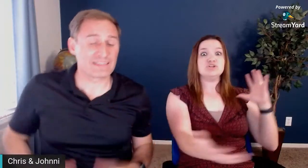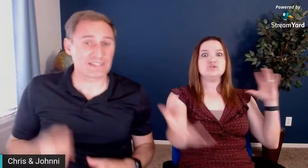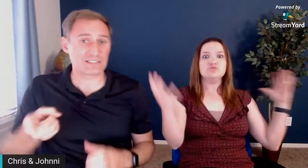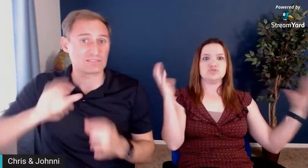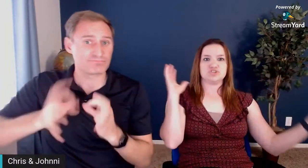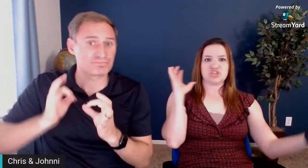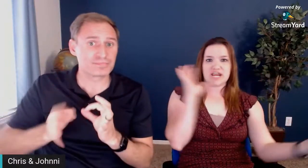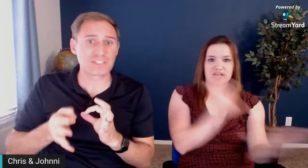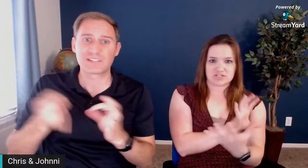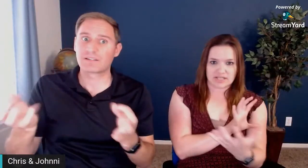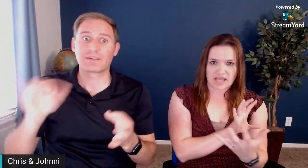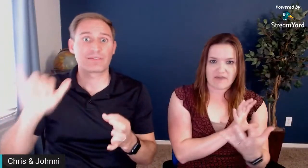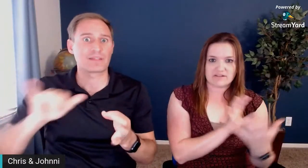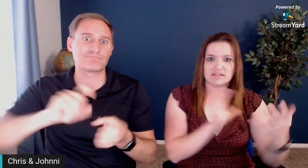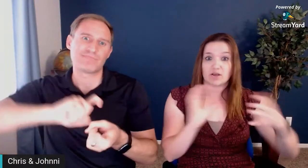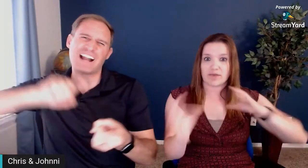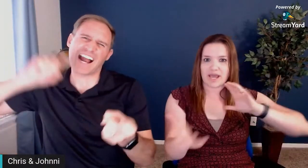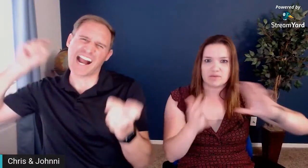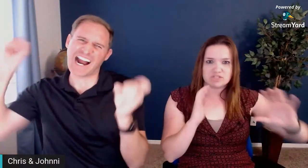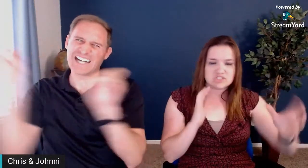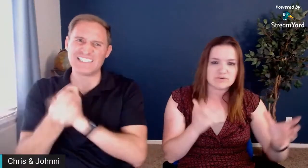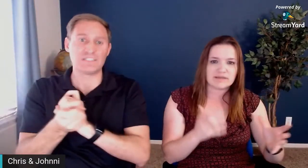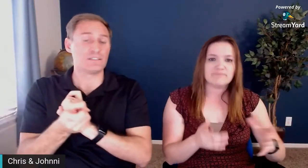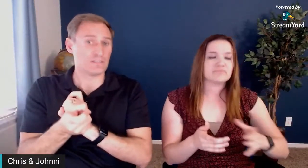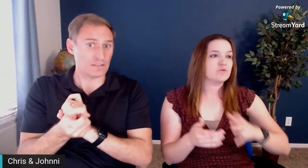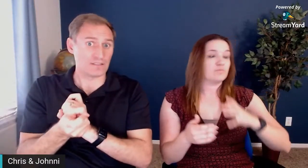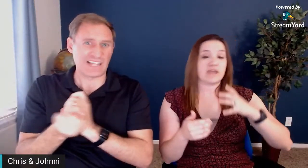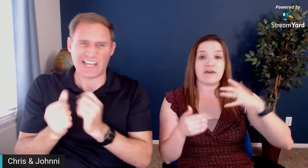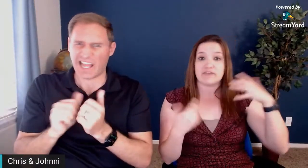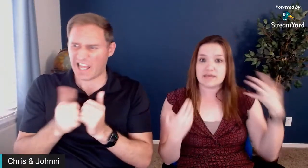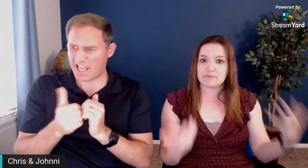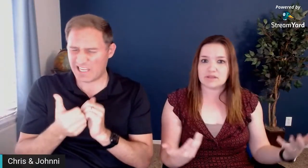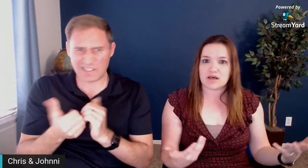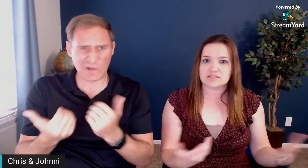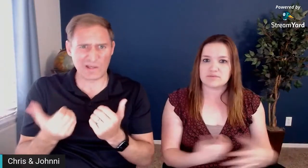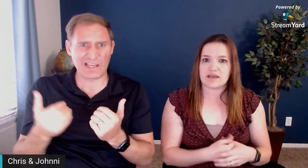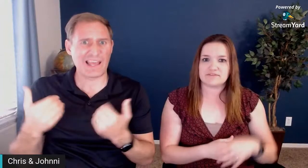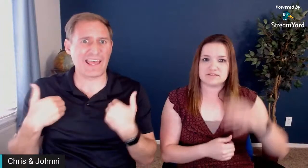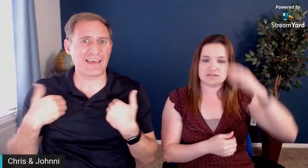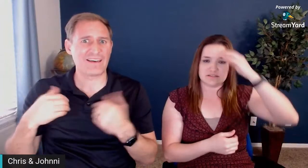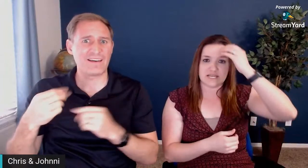huge change like having to like okay how do we do it we have hipaa laws that we have to take